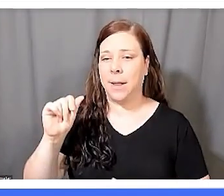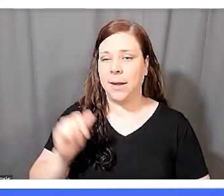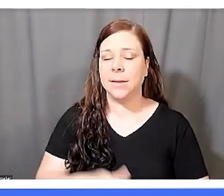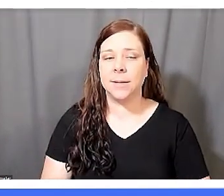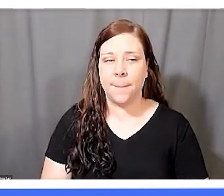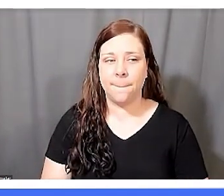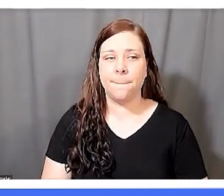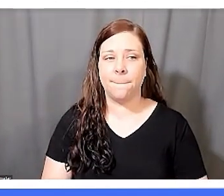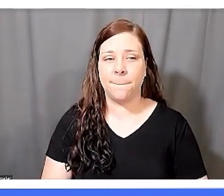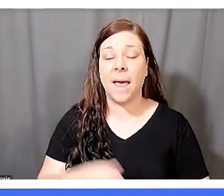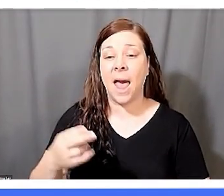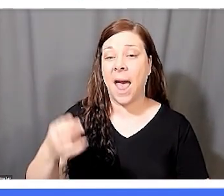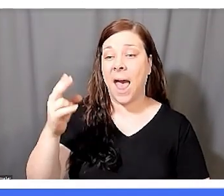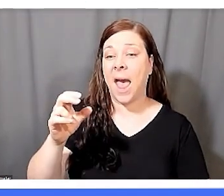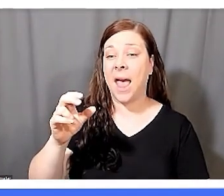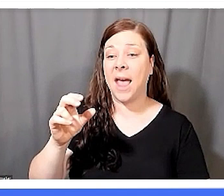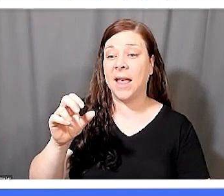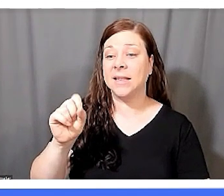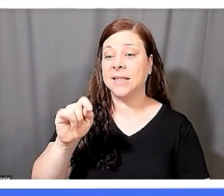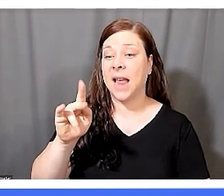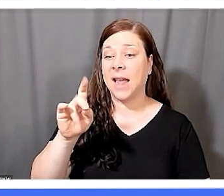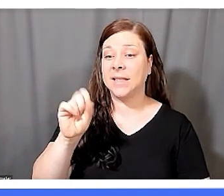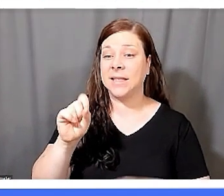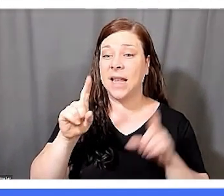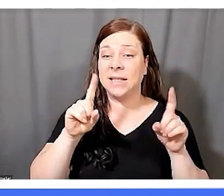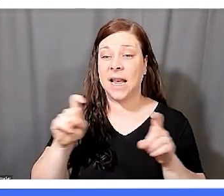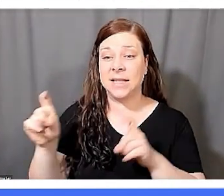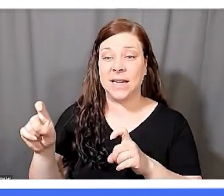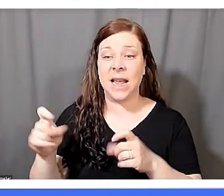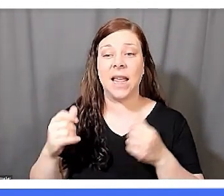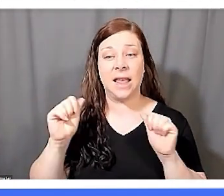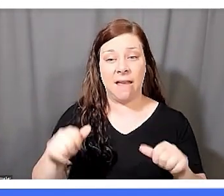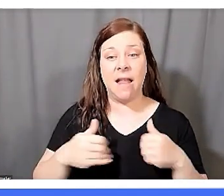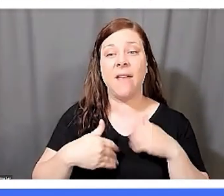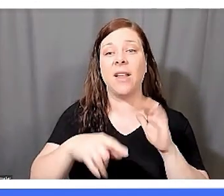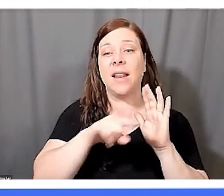High-stakes testing can have negative consequences for students in general,